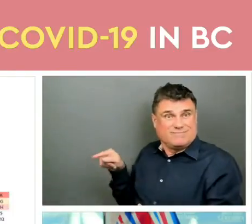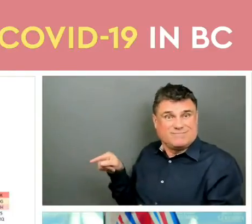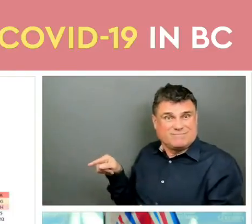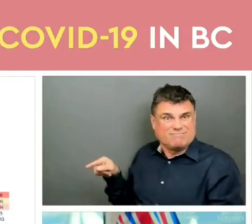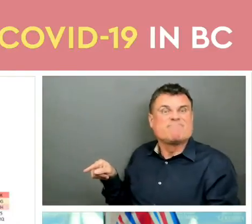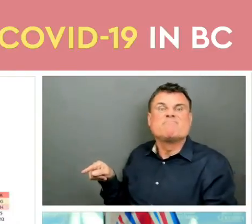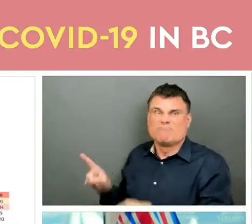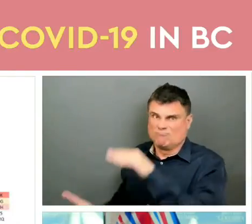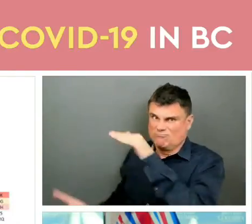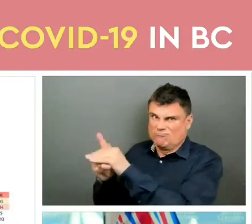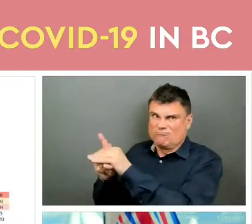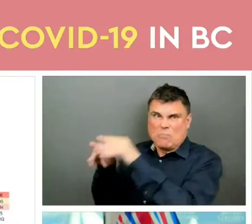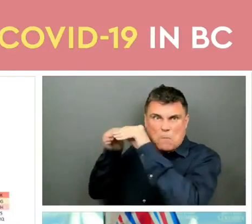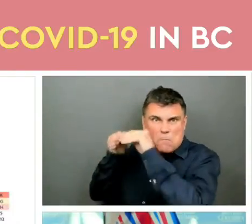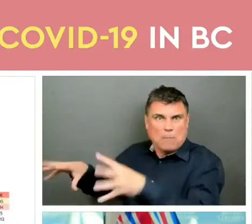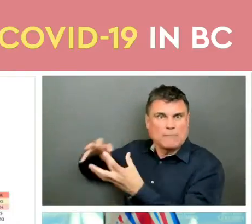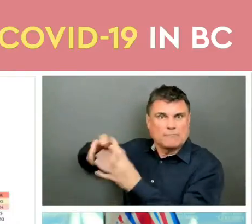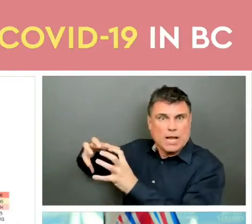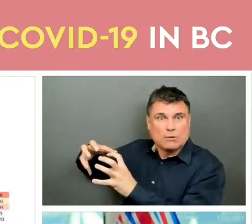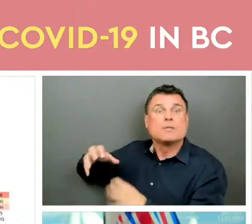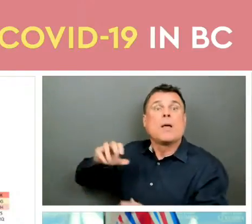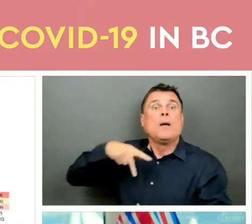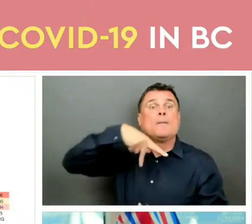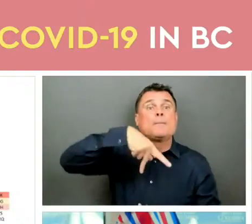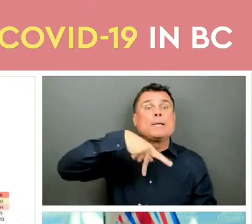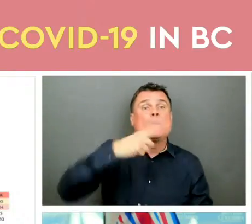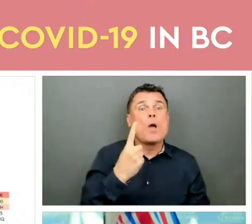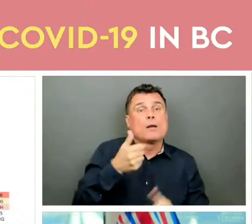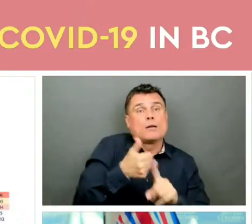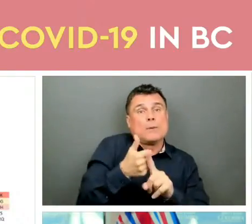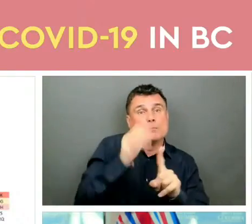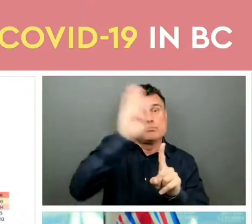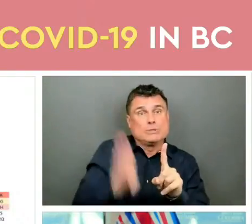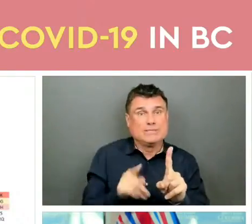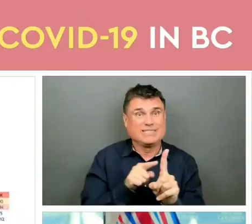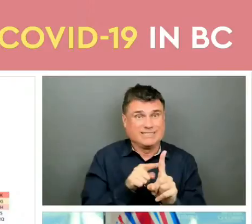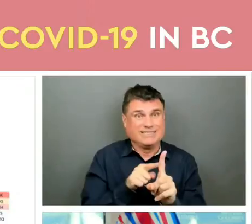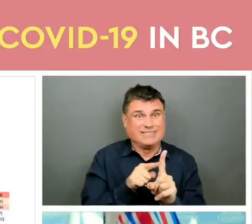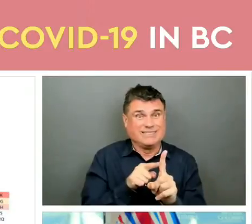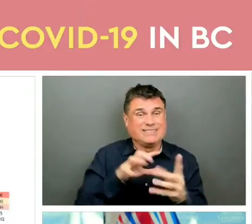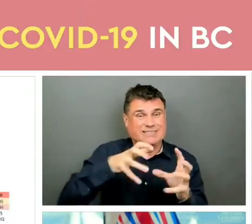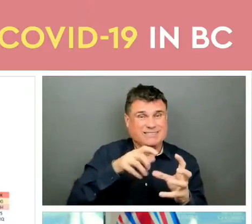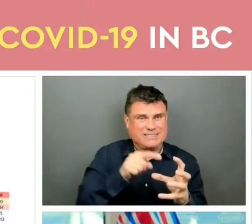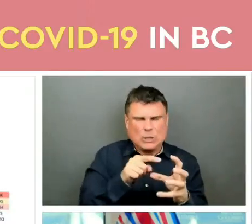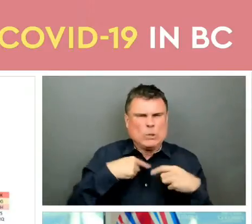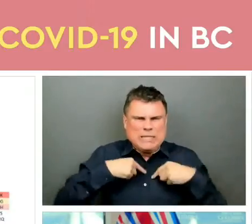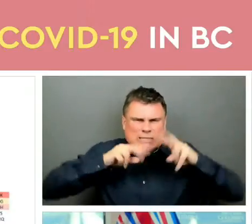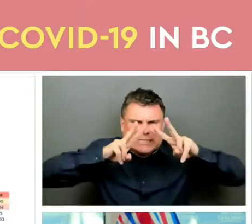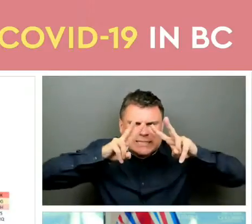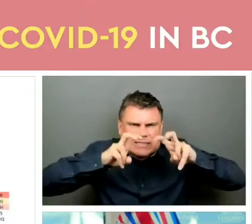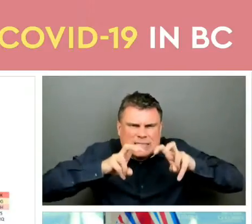We did a lot of focus testing in the early weeks with the chains of transmission and the clusters that